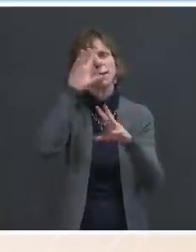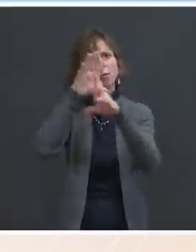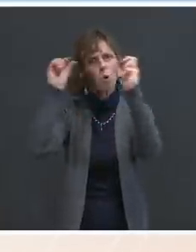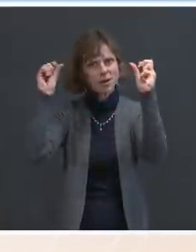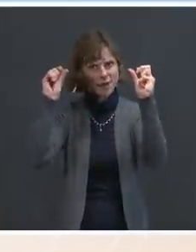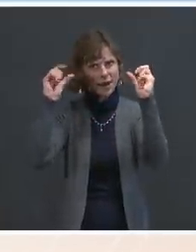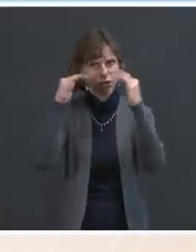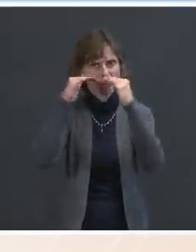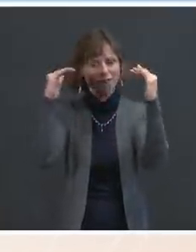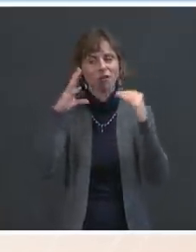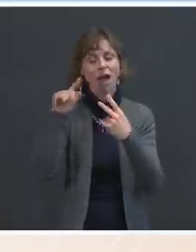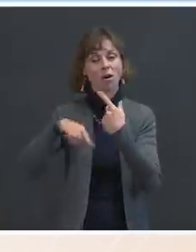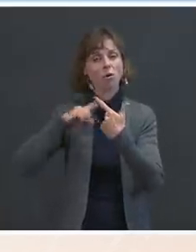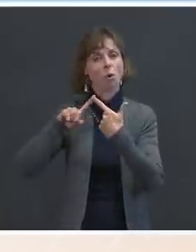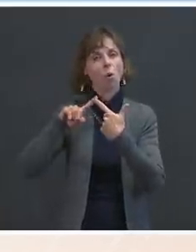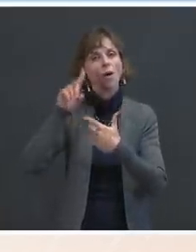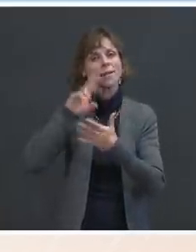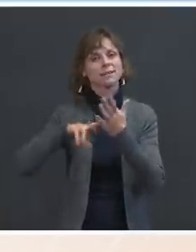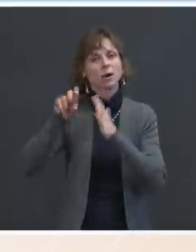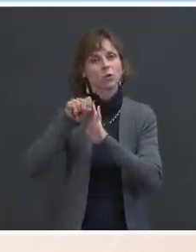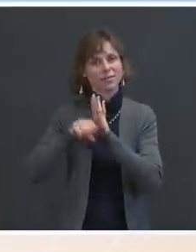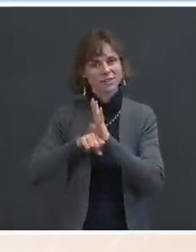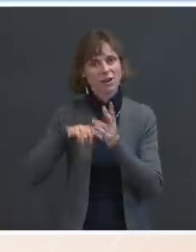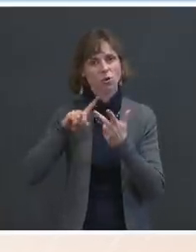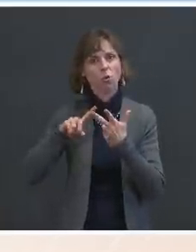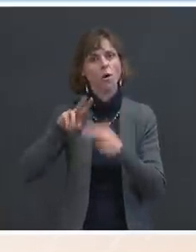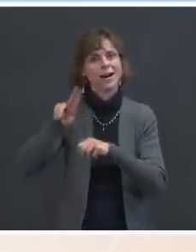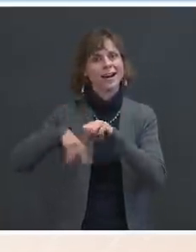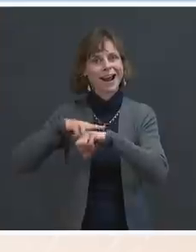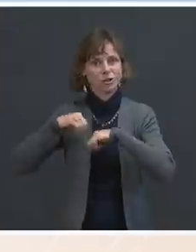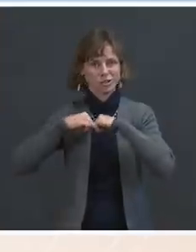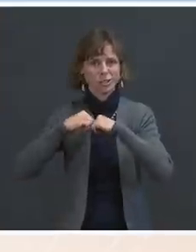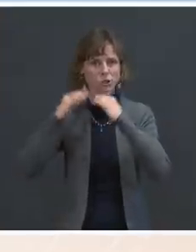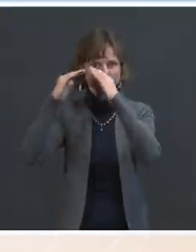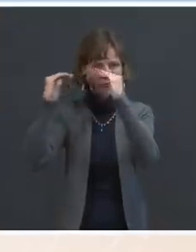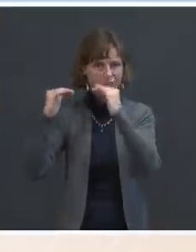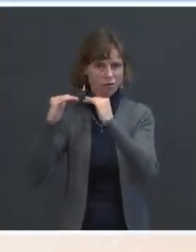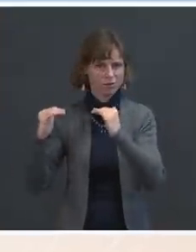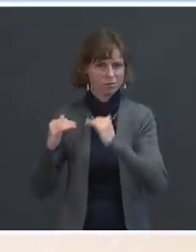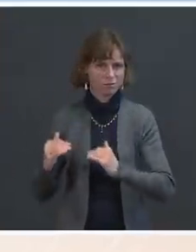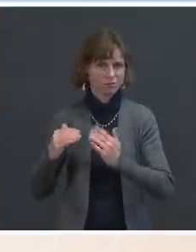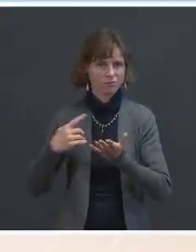and National Security Advisor level as well. The meeting is an opportunity to address a wide range of issues,